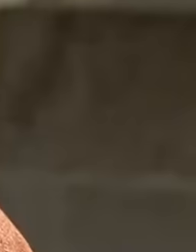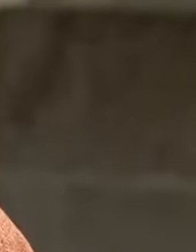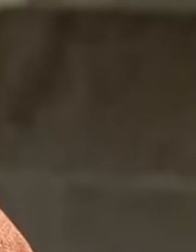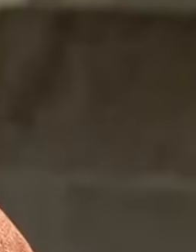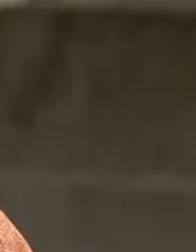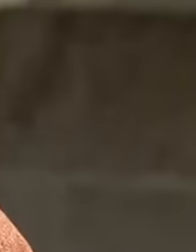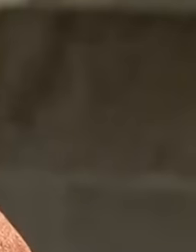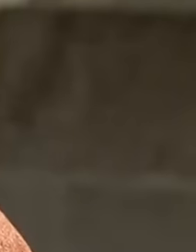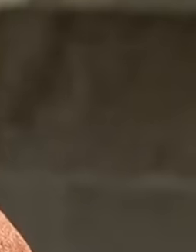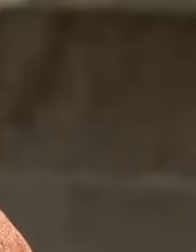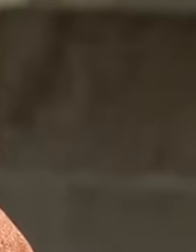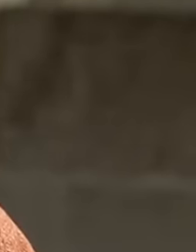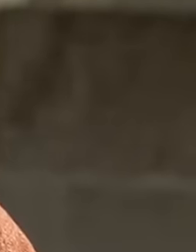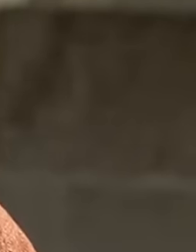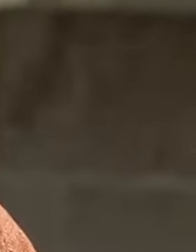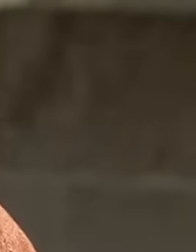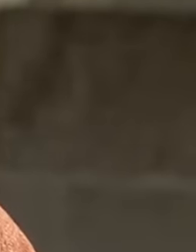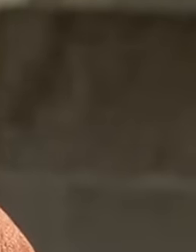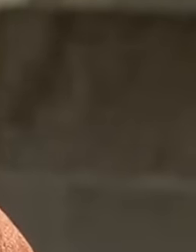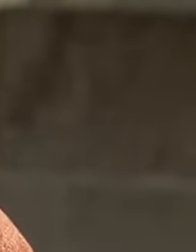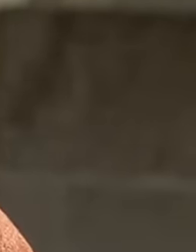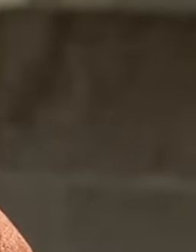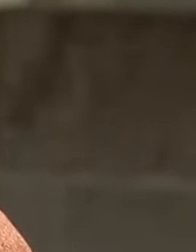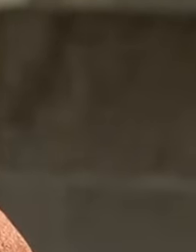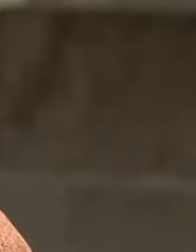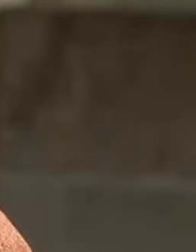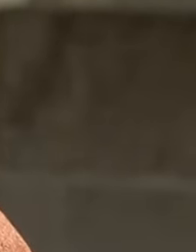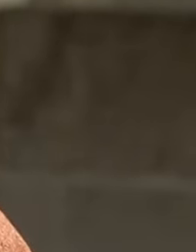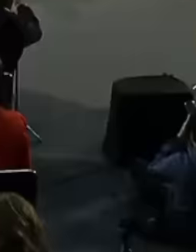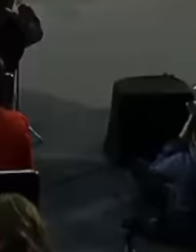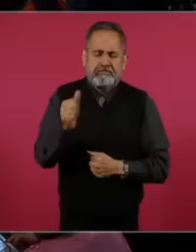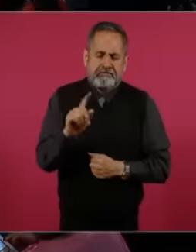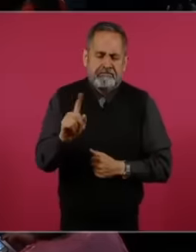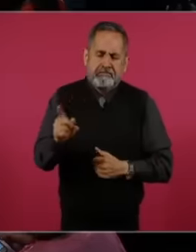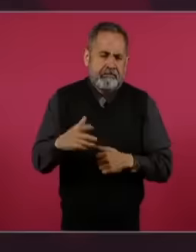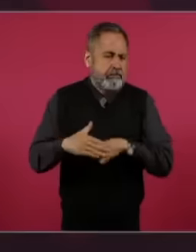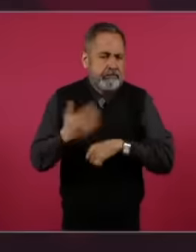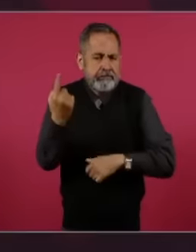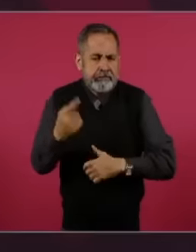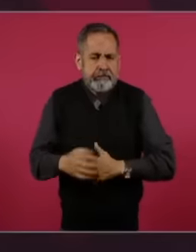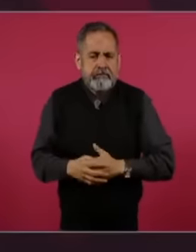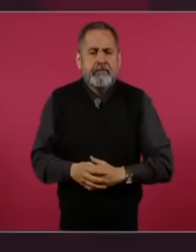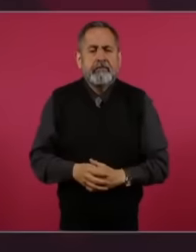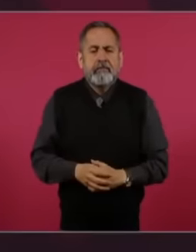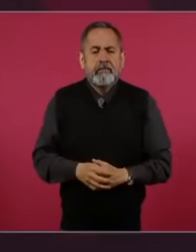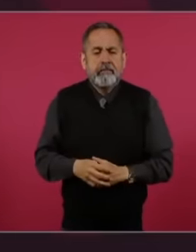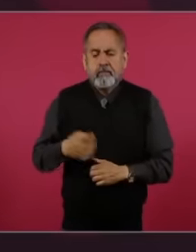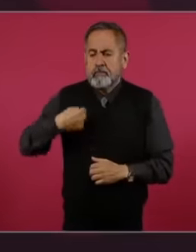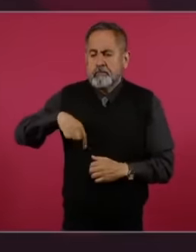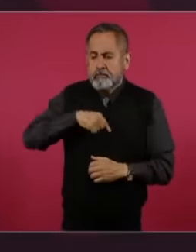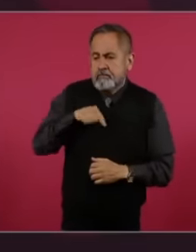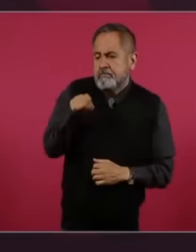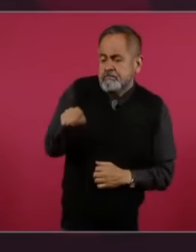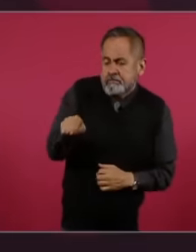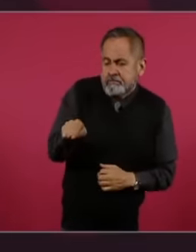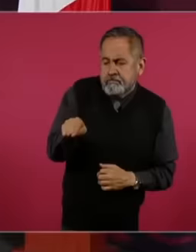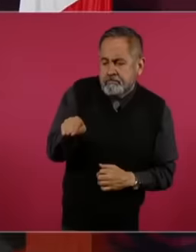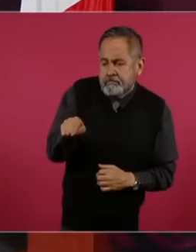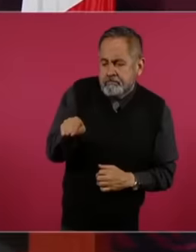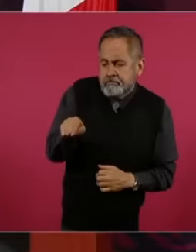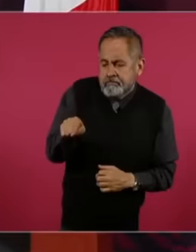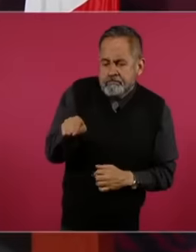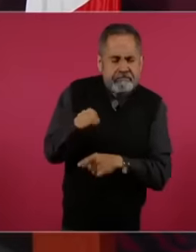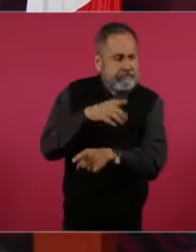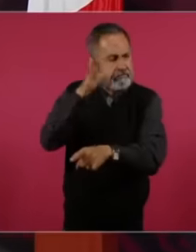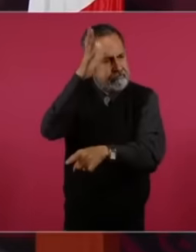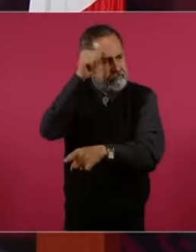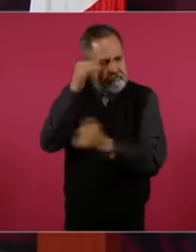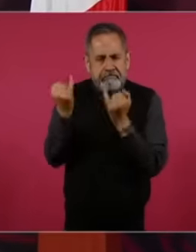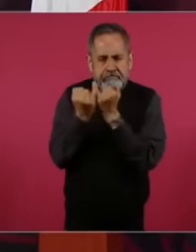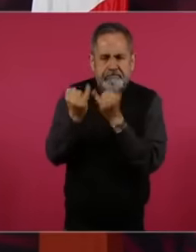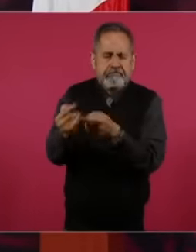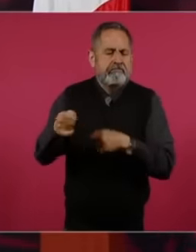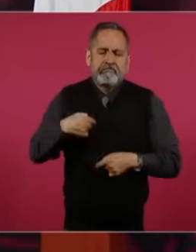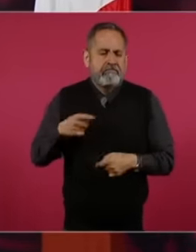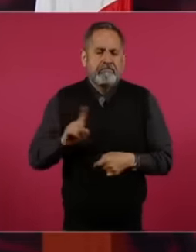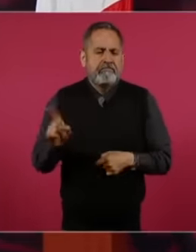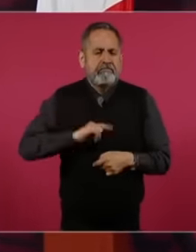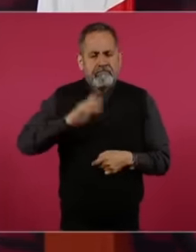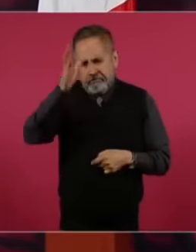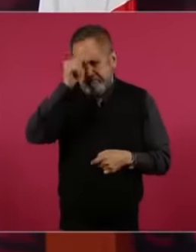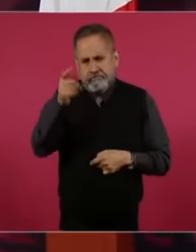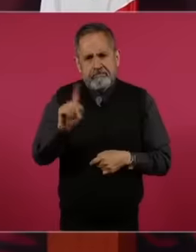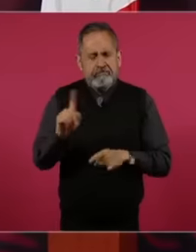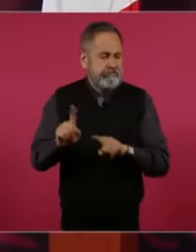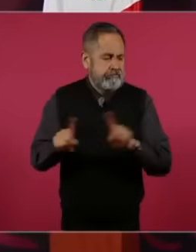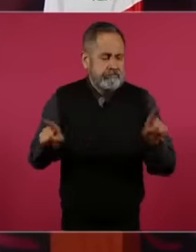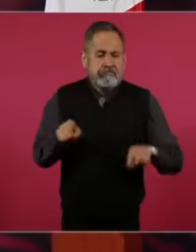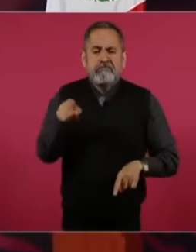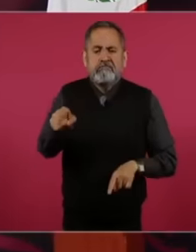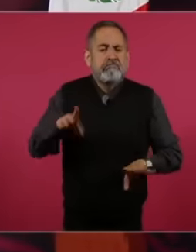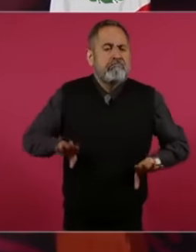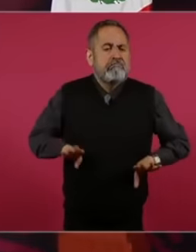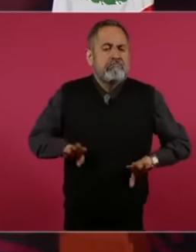because we do not agree. with the attitude